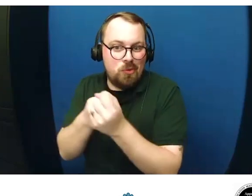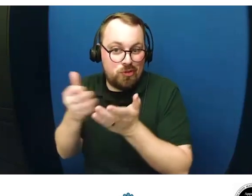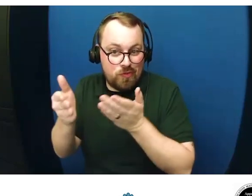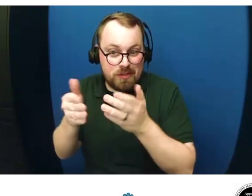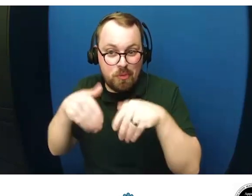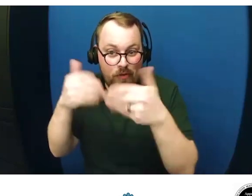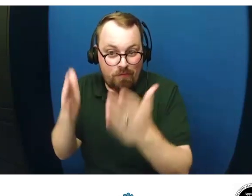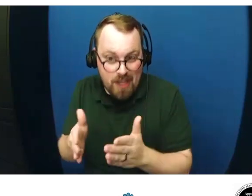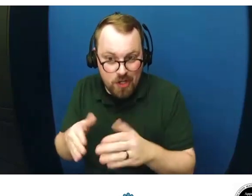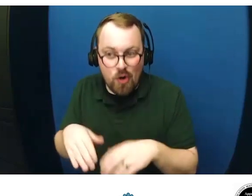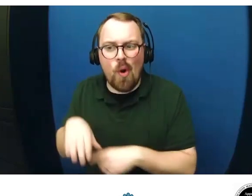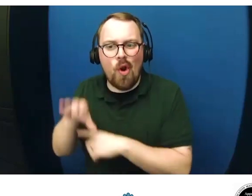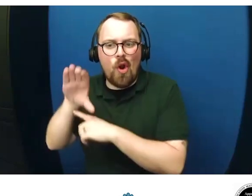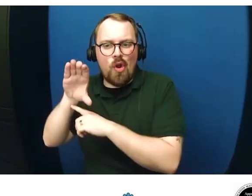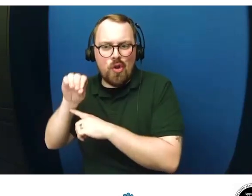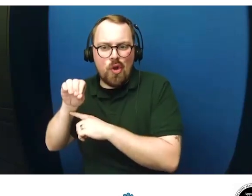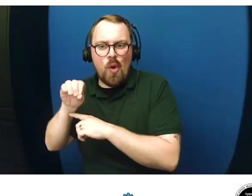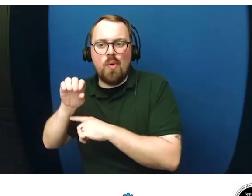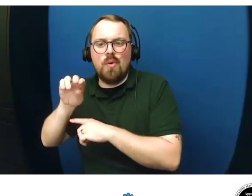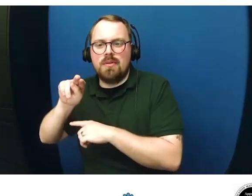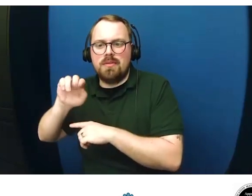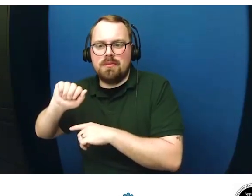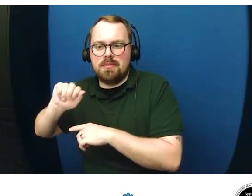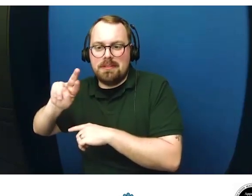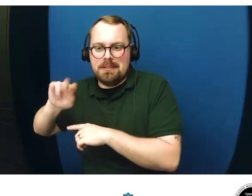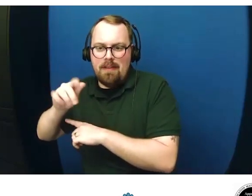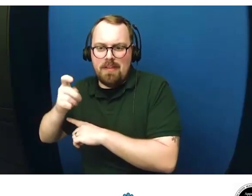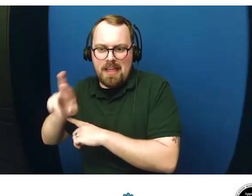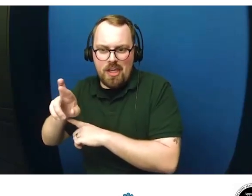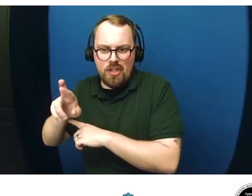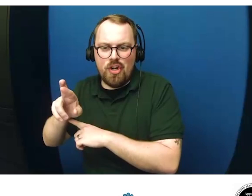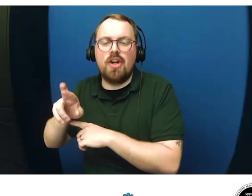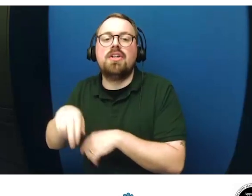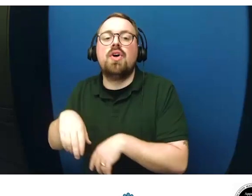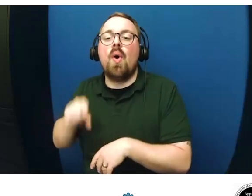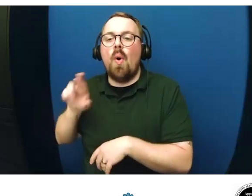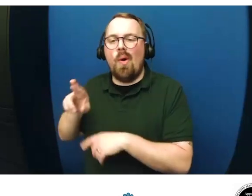or CoNavigator services and Intervener services?